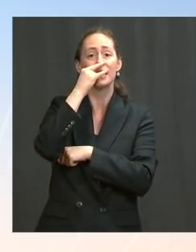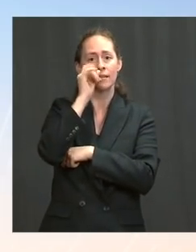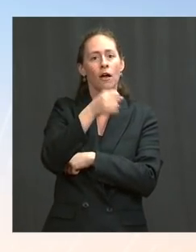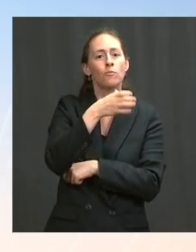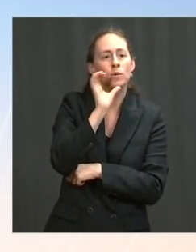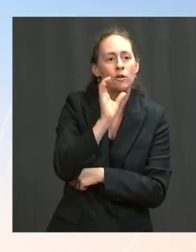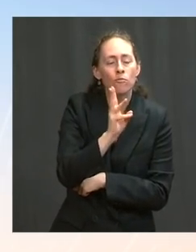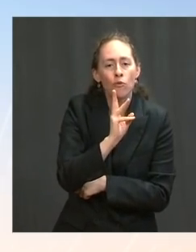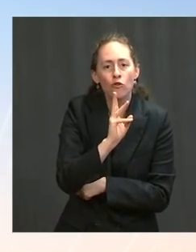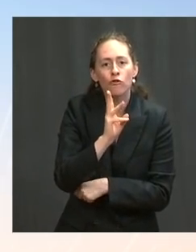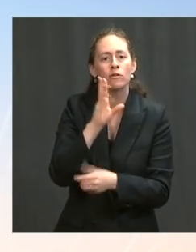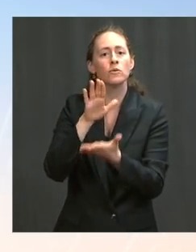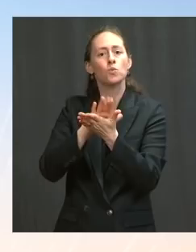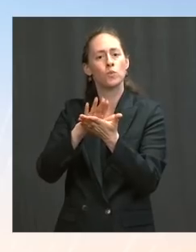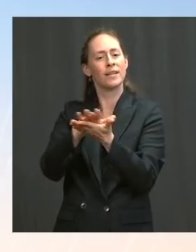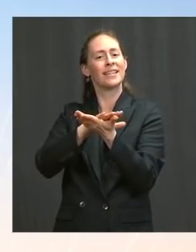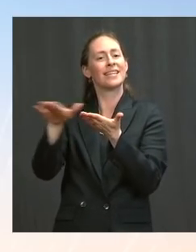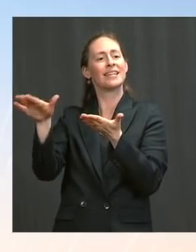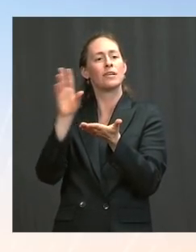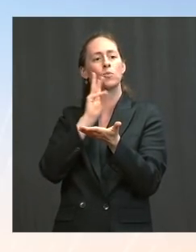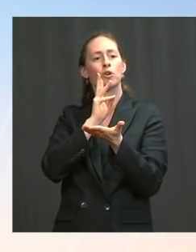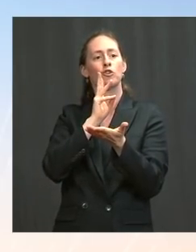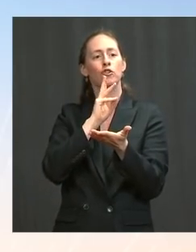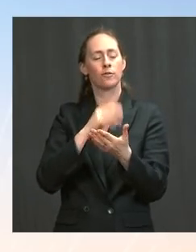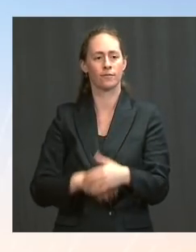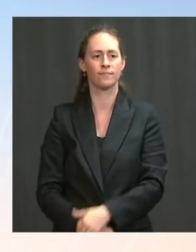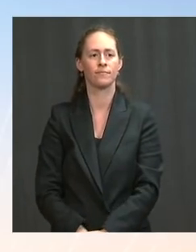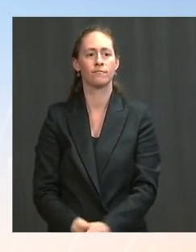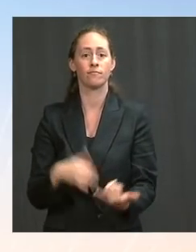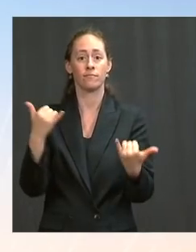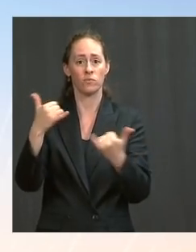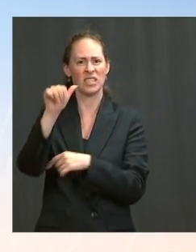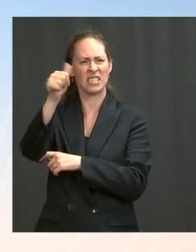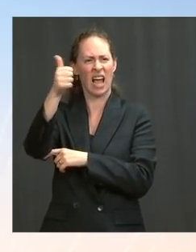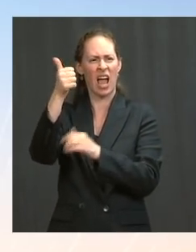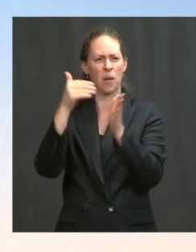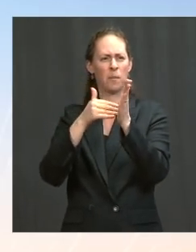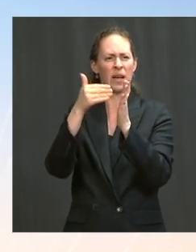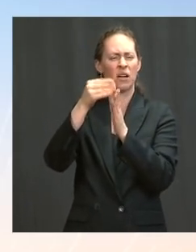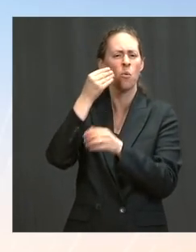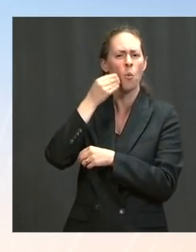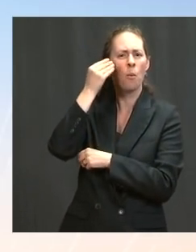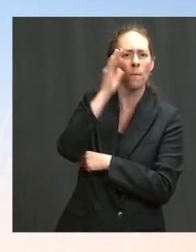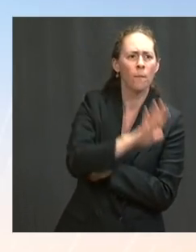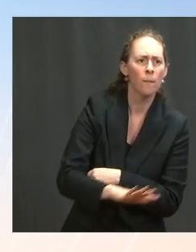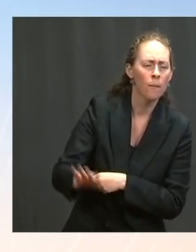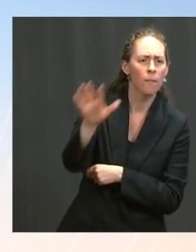up to 10 million homes and 400,000 schools and childcare centers get their water from lead pipes and service lines.